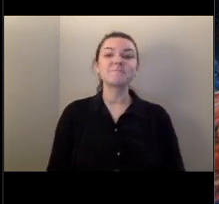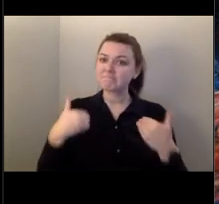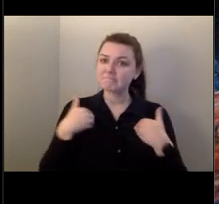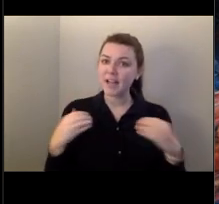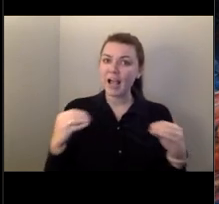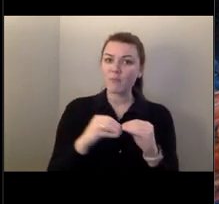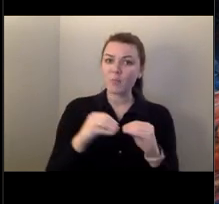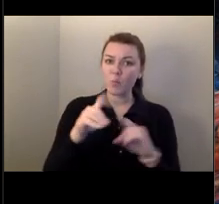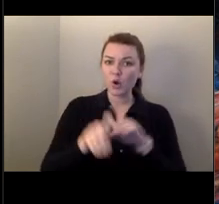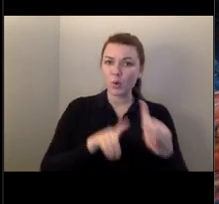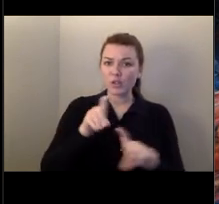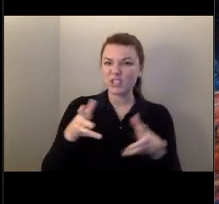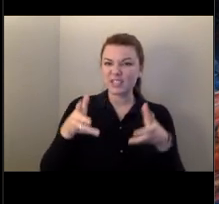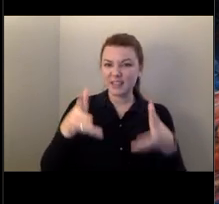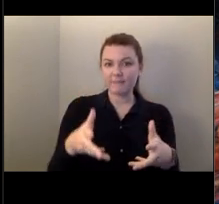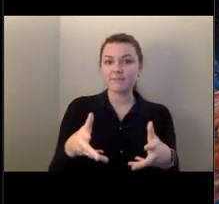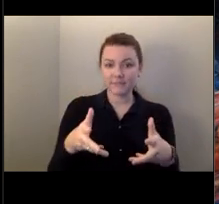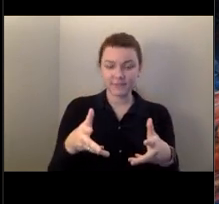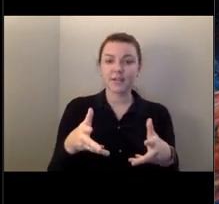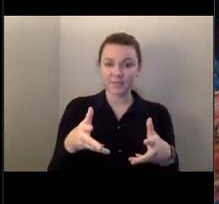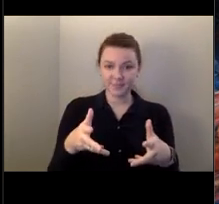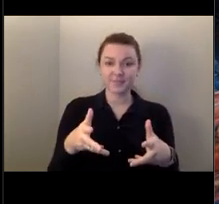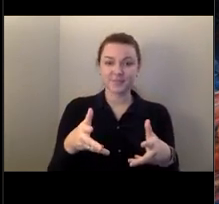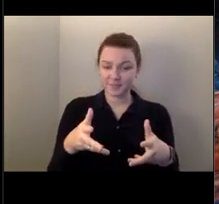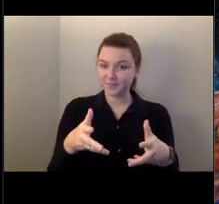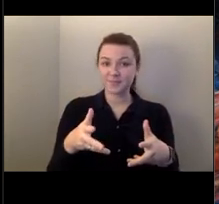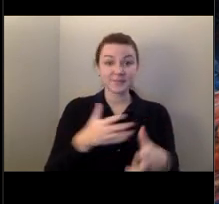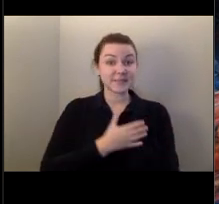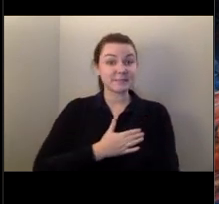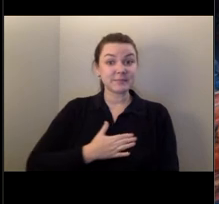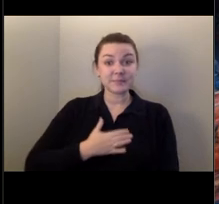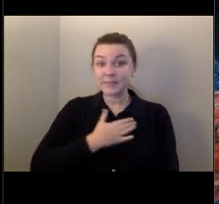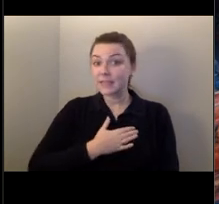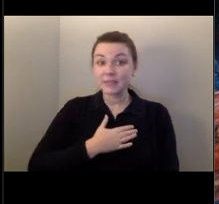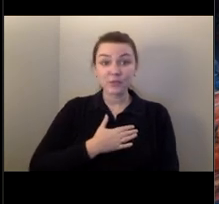but please go out and see if you can answer the questions.